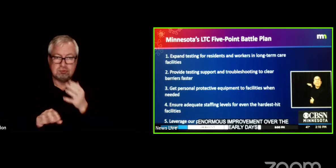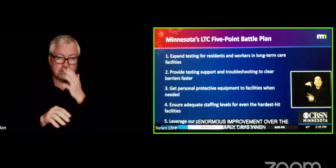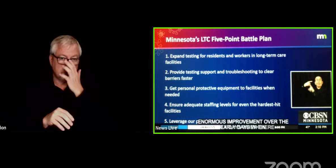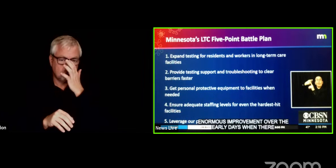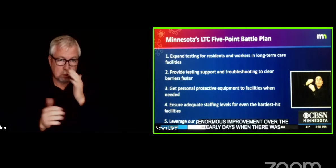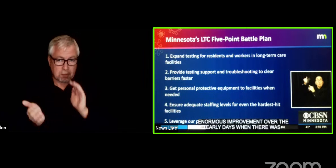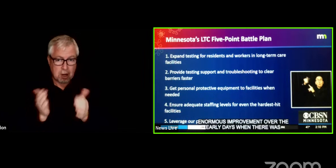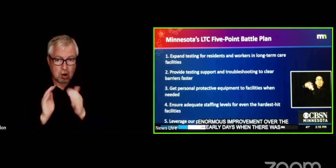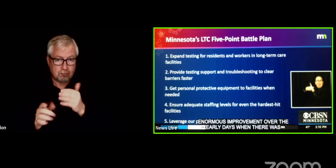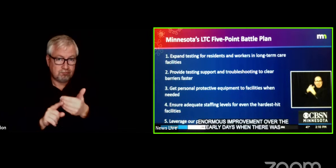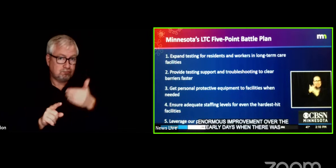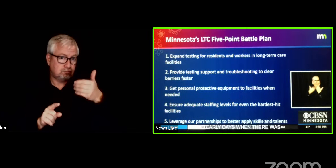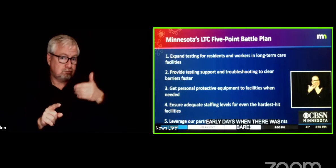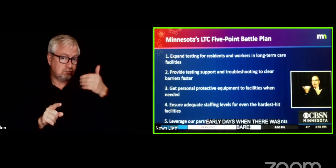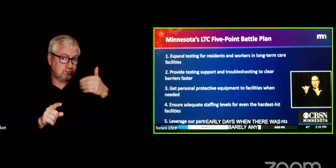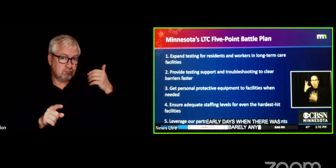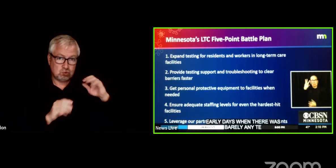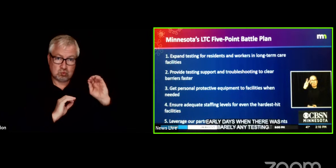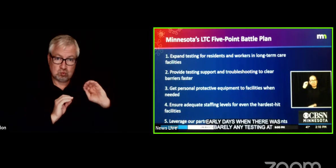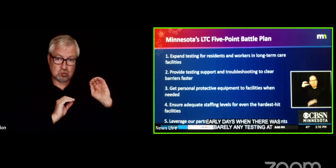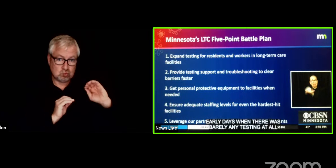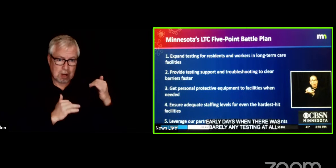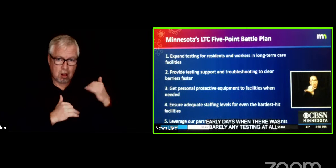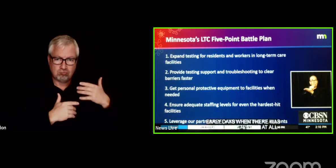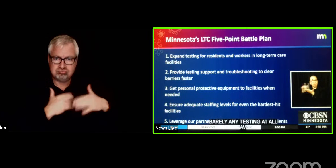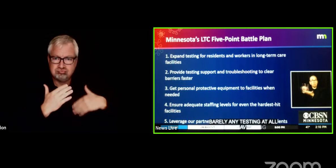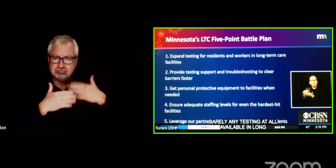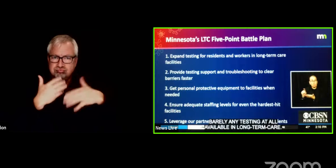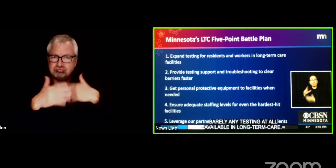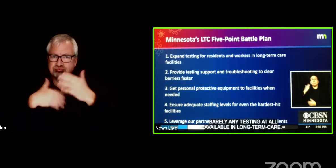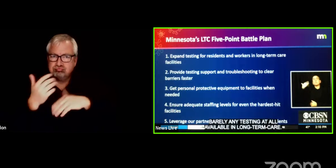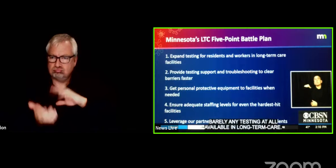SINCE APRIL, THE STATE EMERGENCY OPERATIONS CENTER HAS COORDINATED TESTING FOR MORE THAN